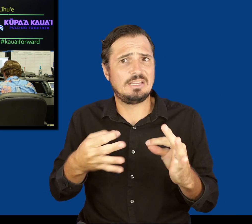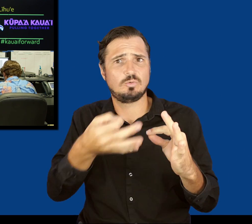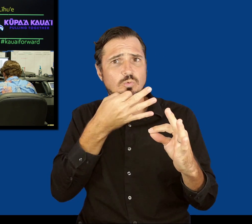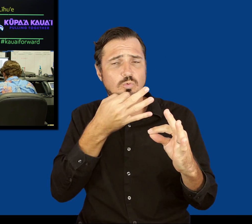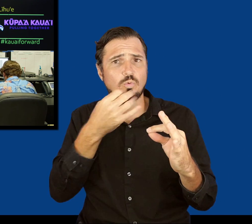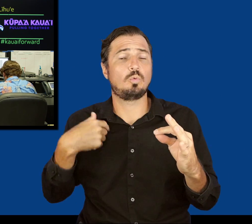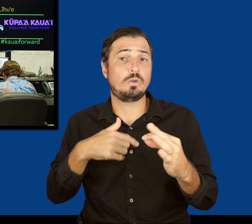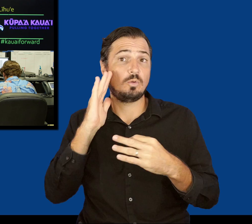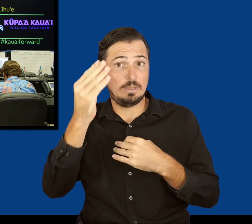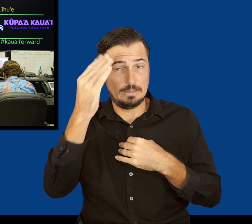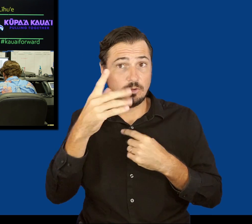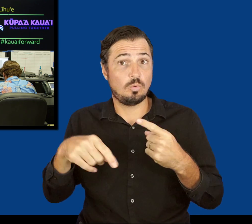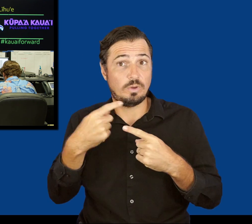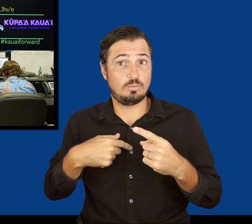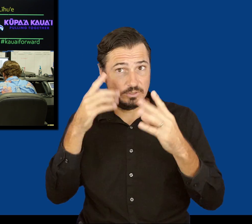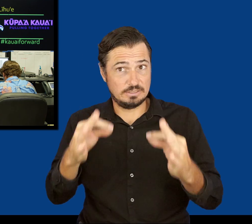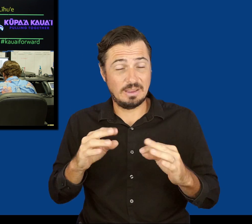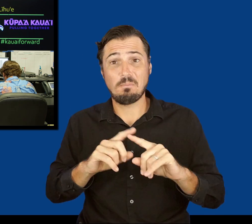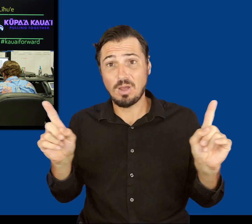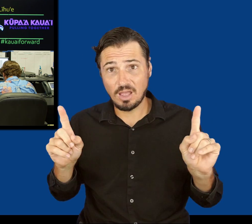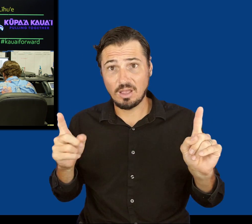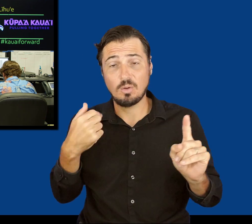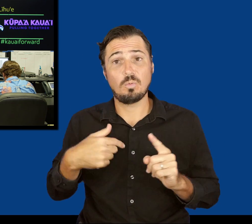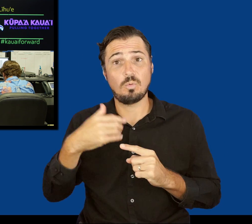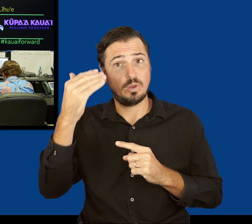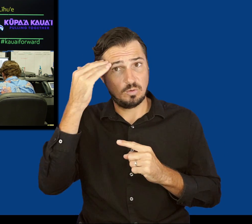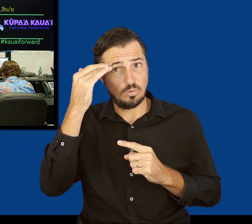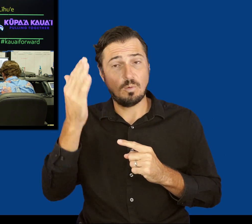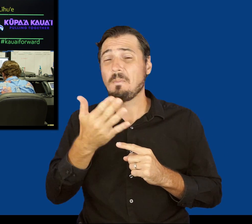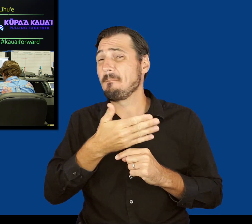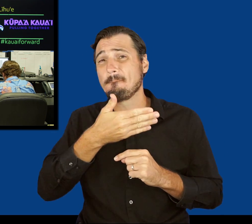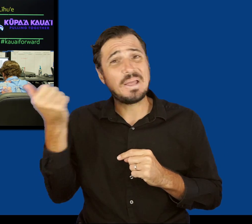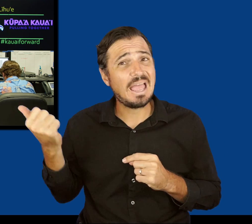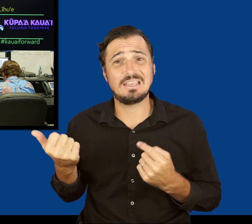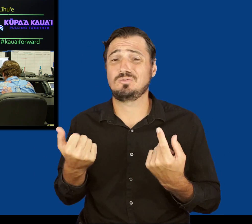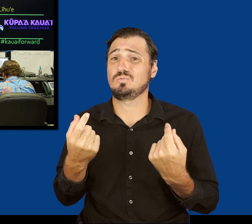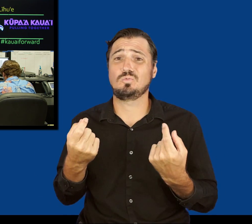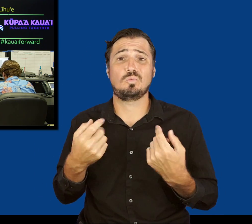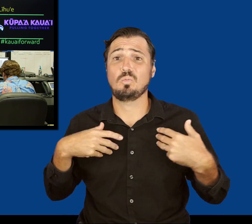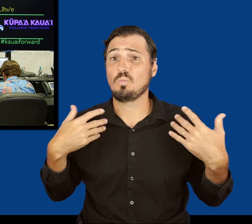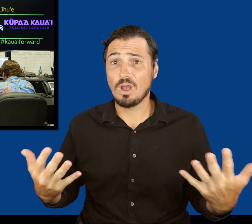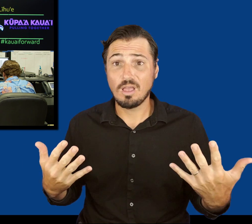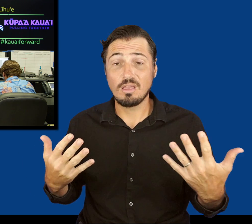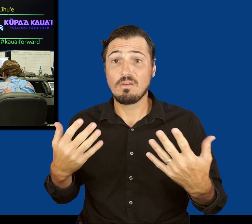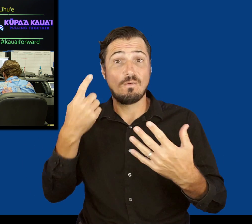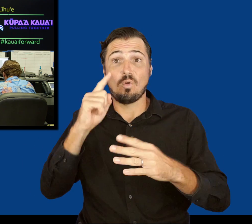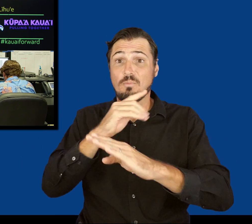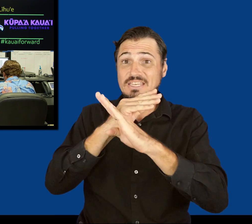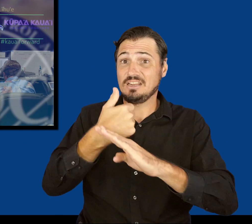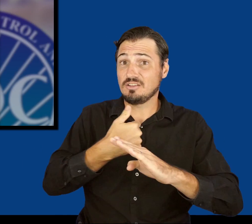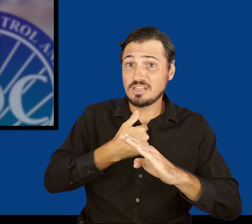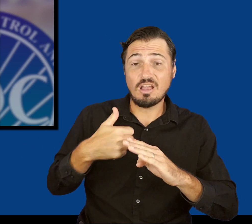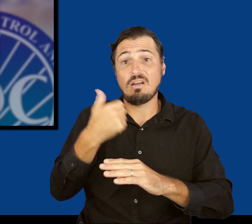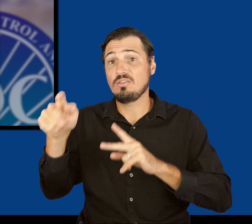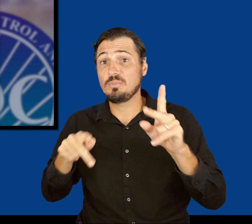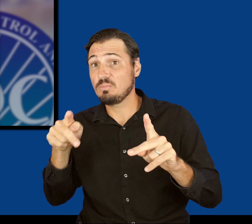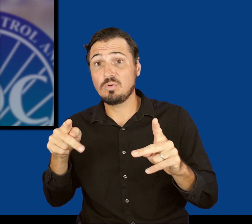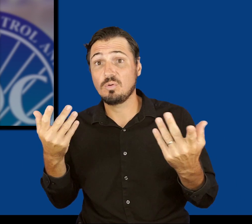But we now know that the absolutely BEST thing that we can do to protect ourselves and those around us from COVID-19 is to wear our mask